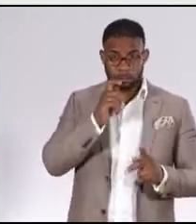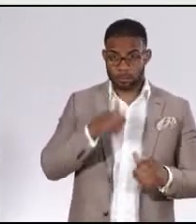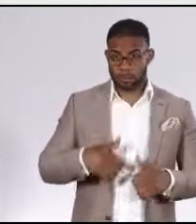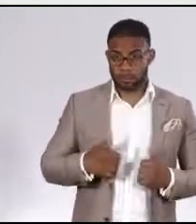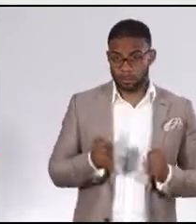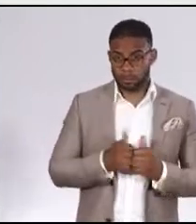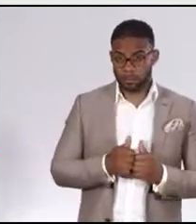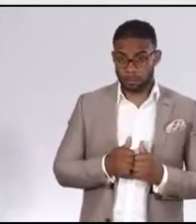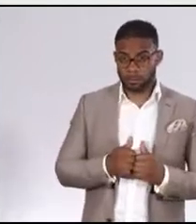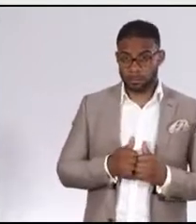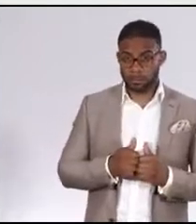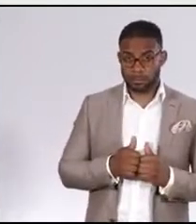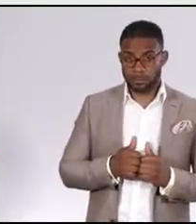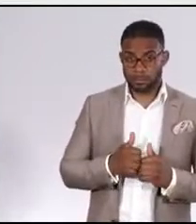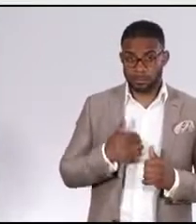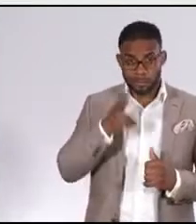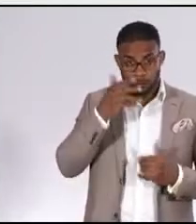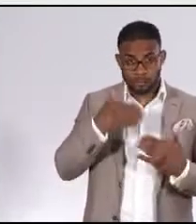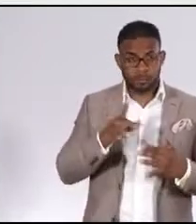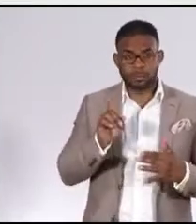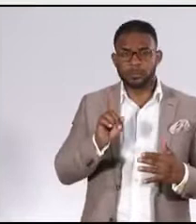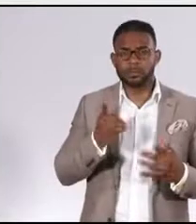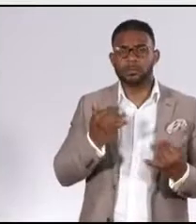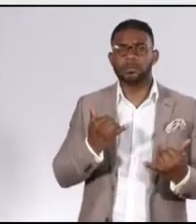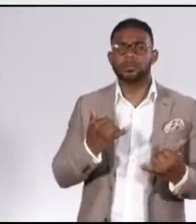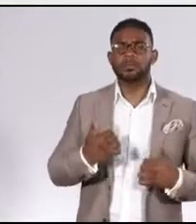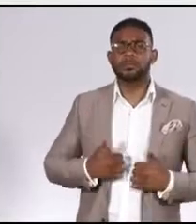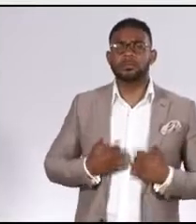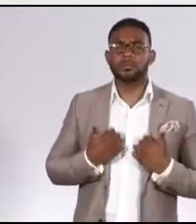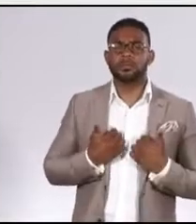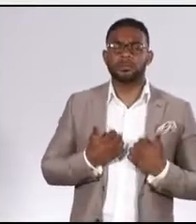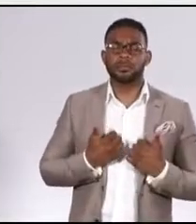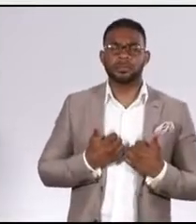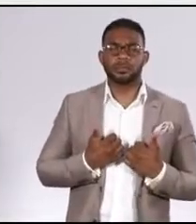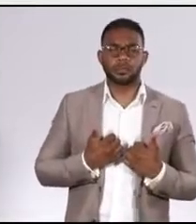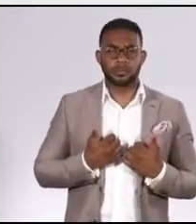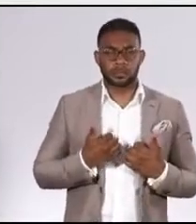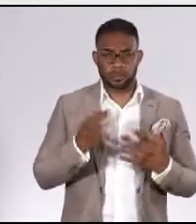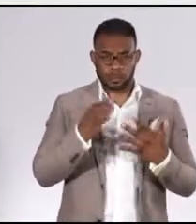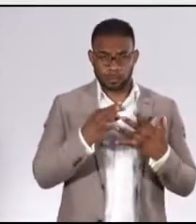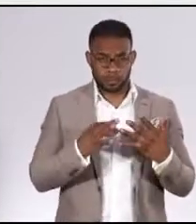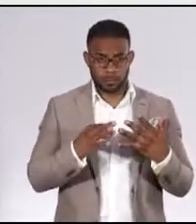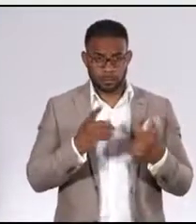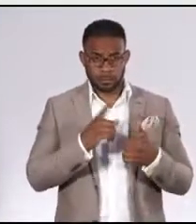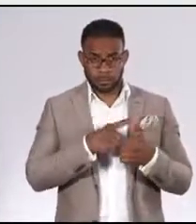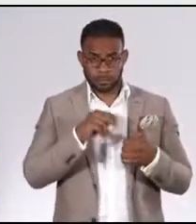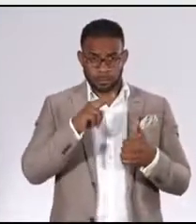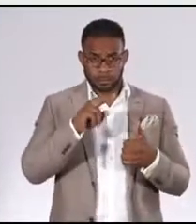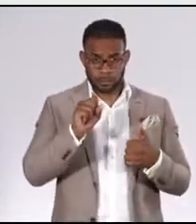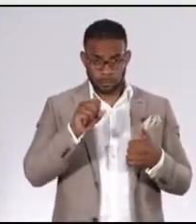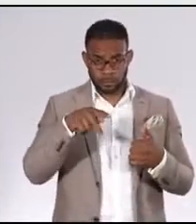uh Who has hearing loss? Where do they currently reside? The options are a, the us pacific time zone,